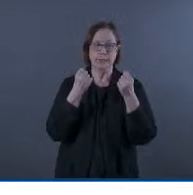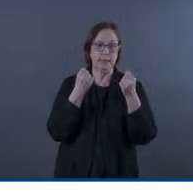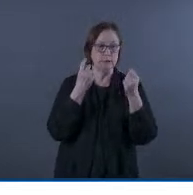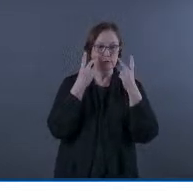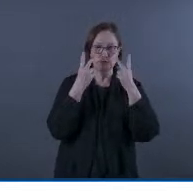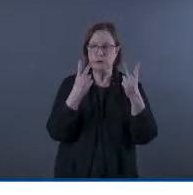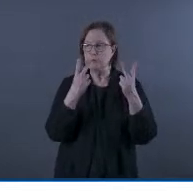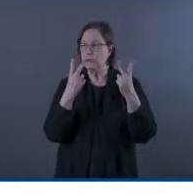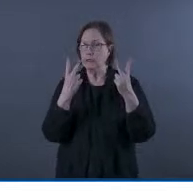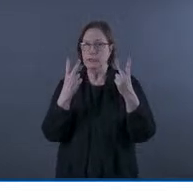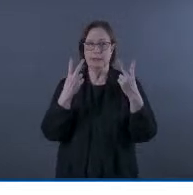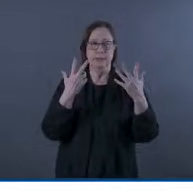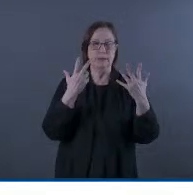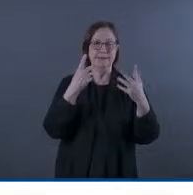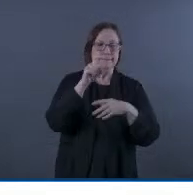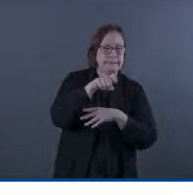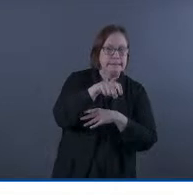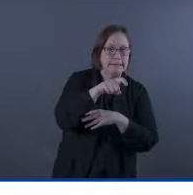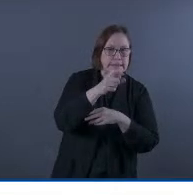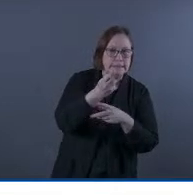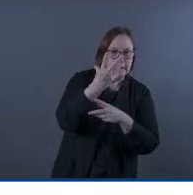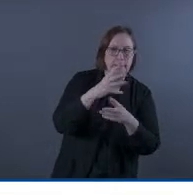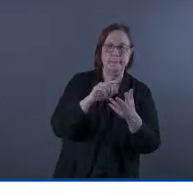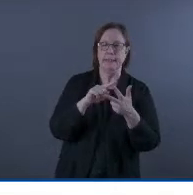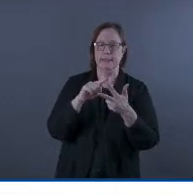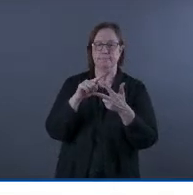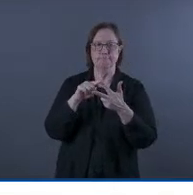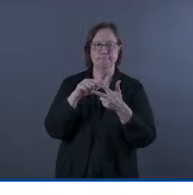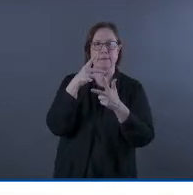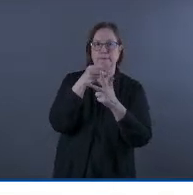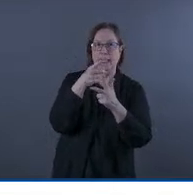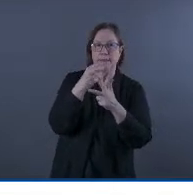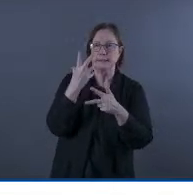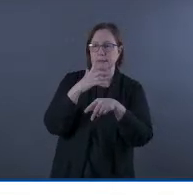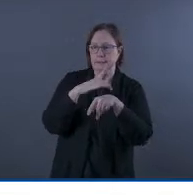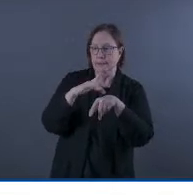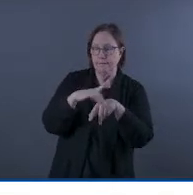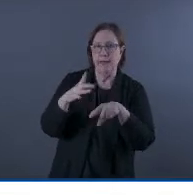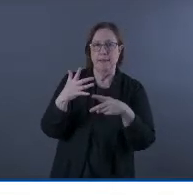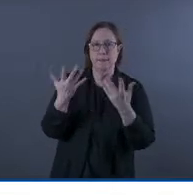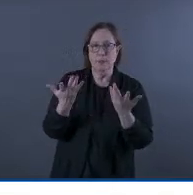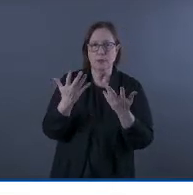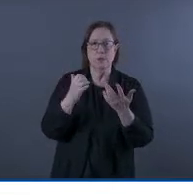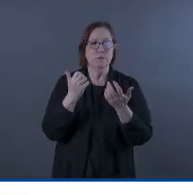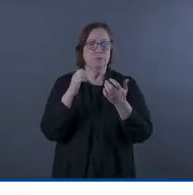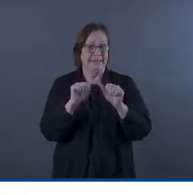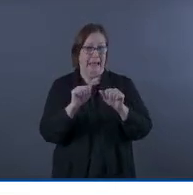and we'll continue to consider other ways to improve vaccine access. But we're really excited, and we're really hoping